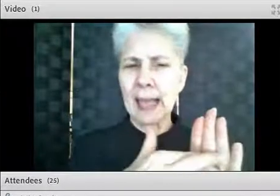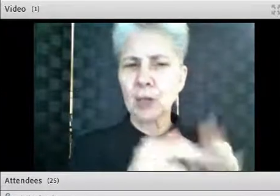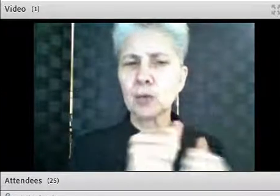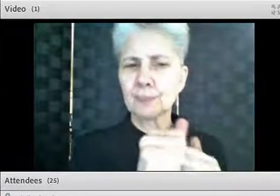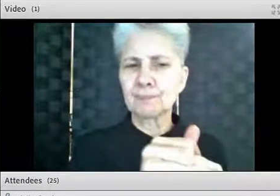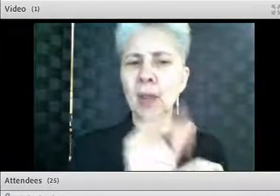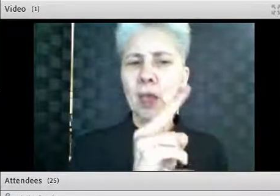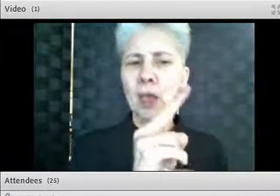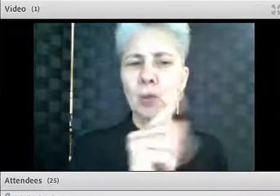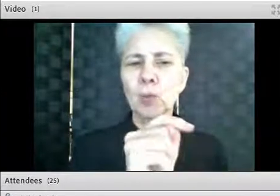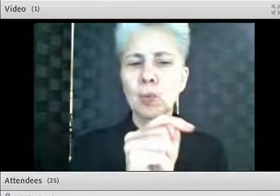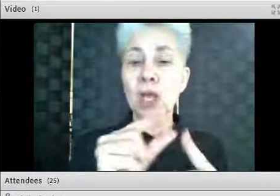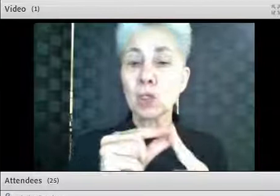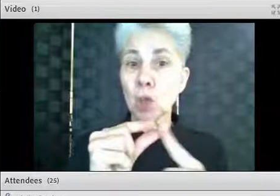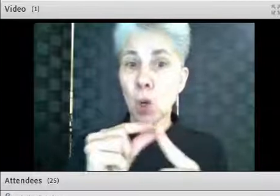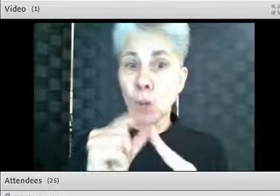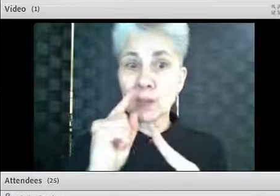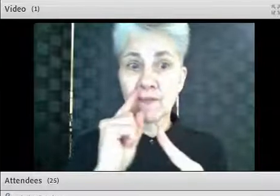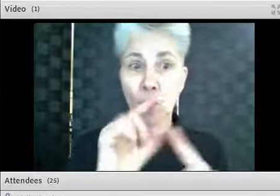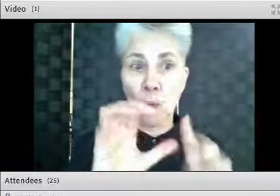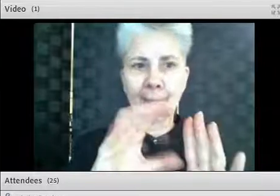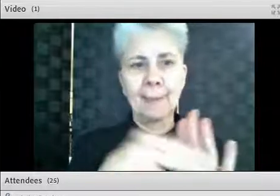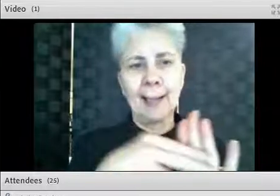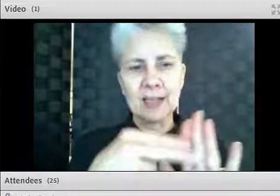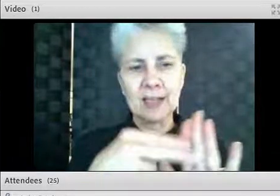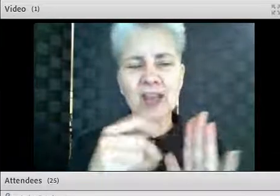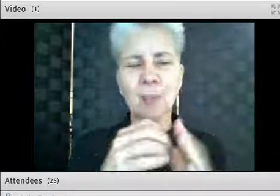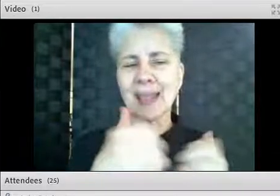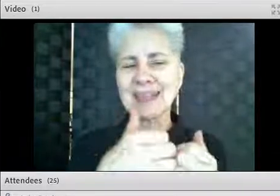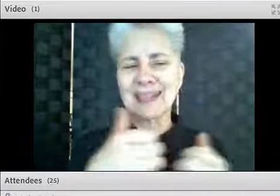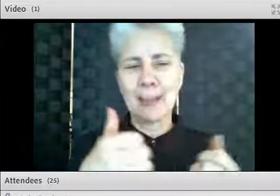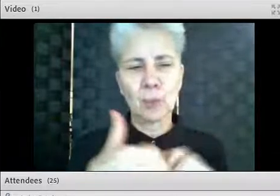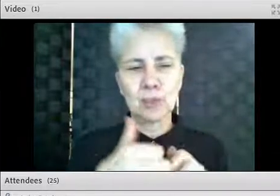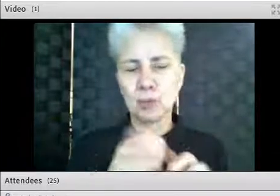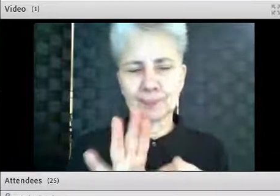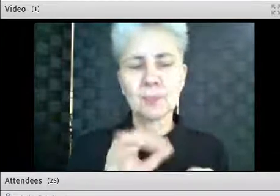but that's a separate issue, but with classification, though, like I said,